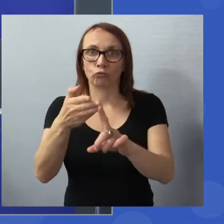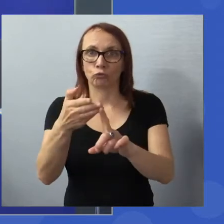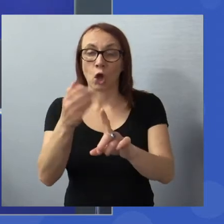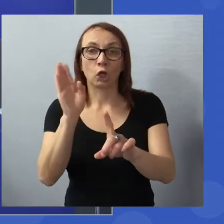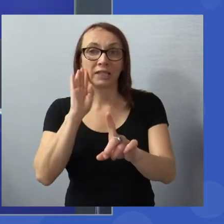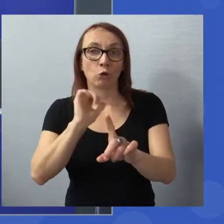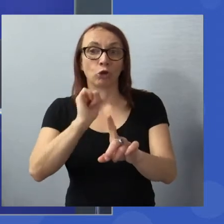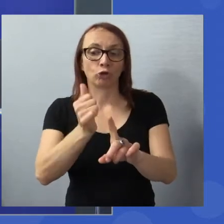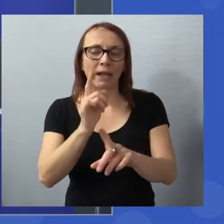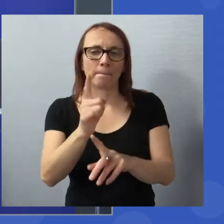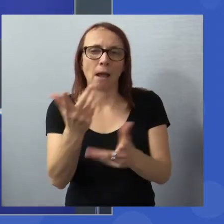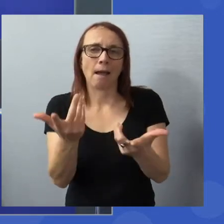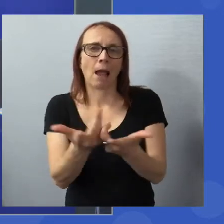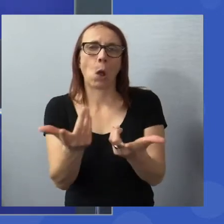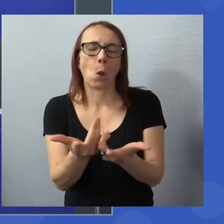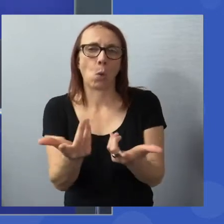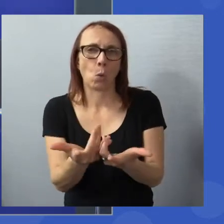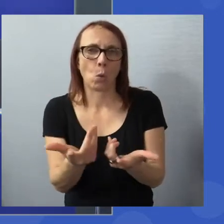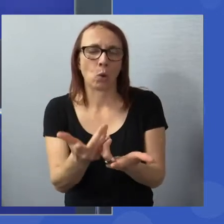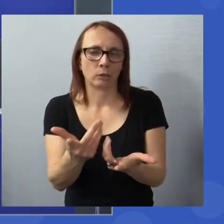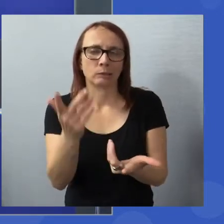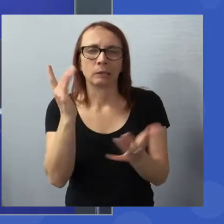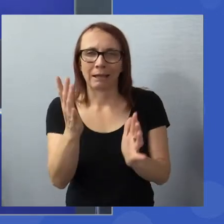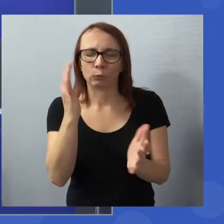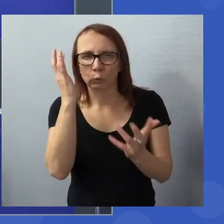the practicality of how you get there I think that needs to be thought through